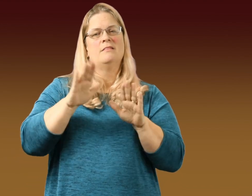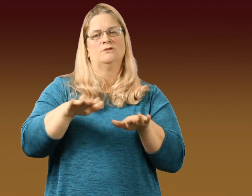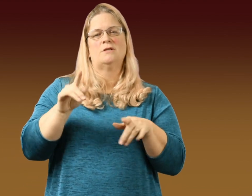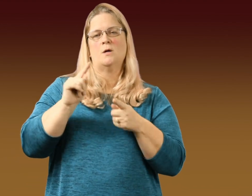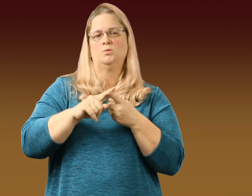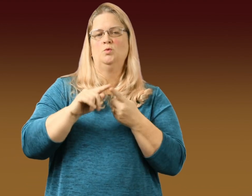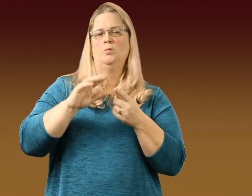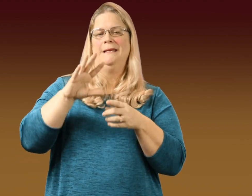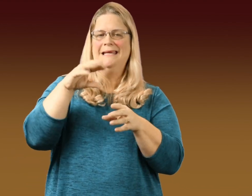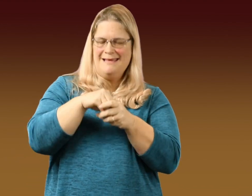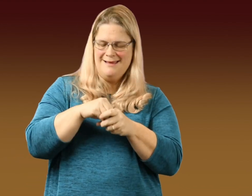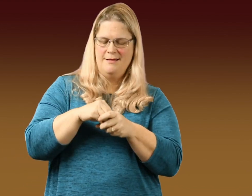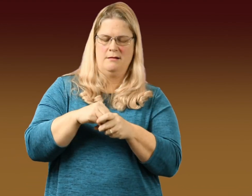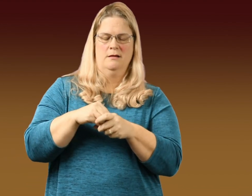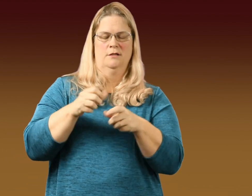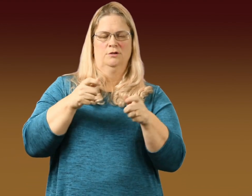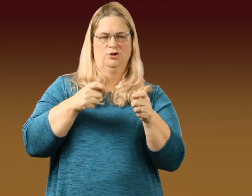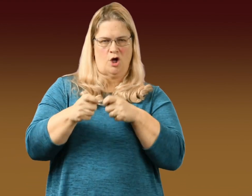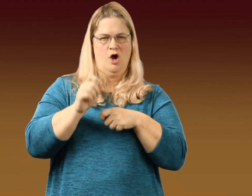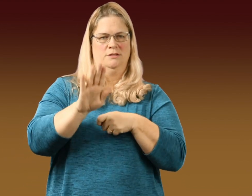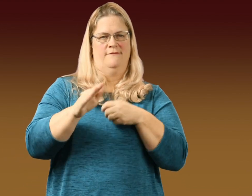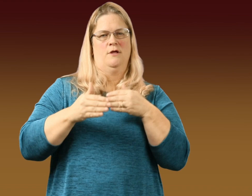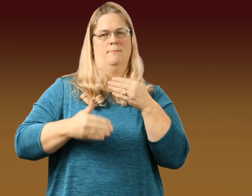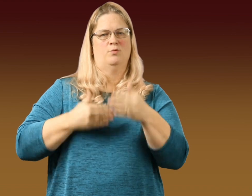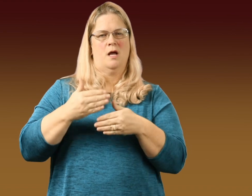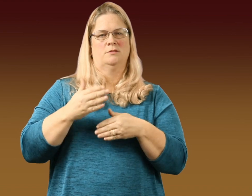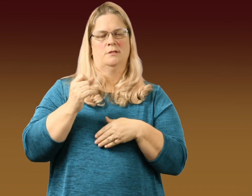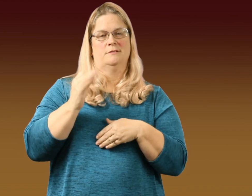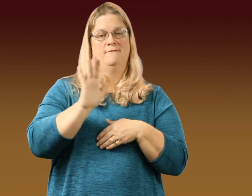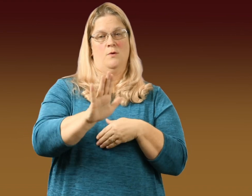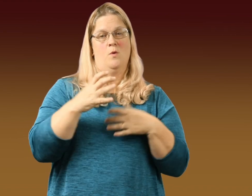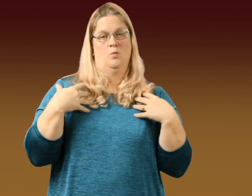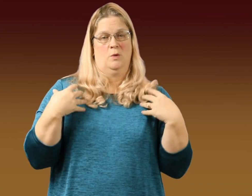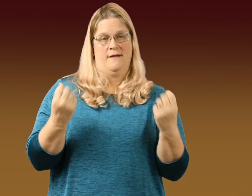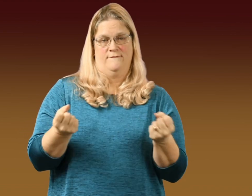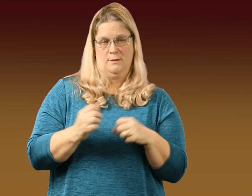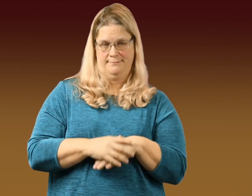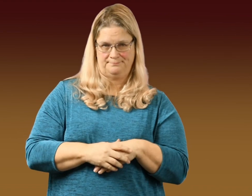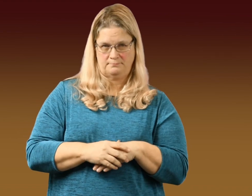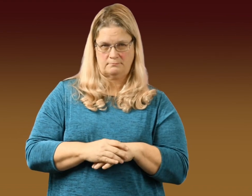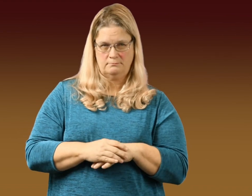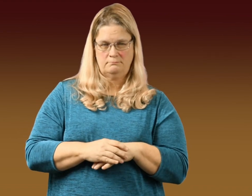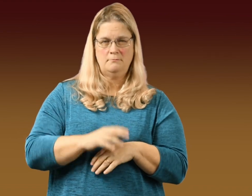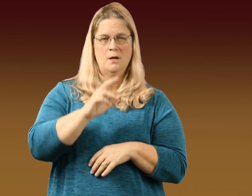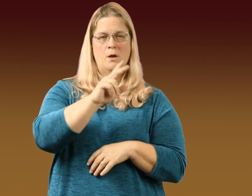and what that means is allowing the child to be in charge of their process of recovery.